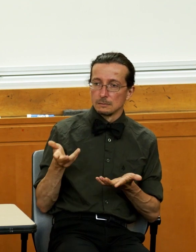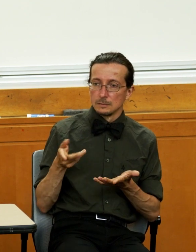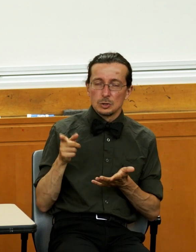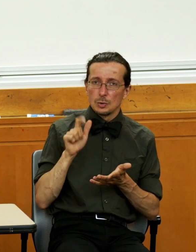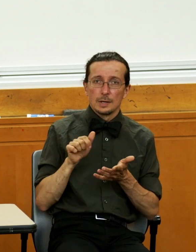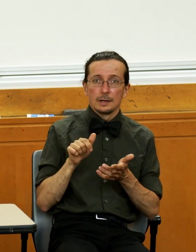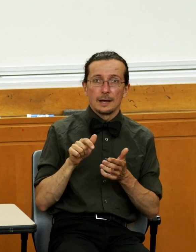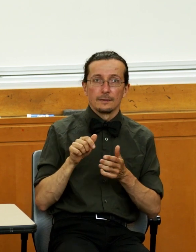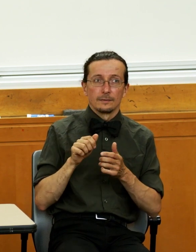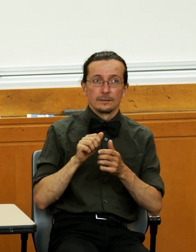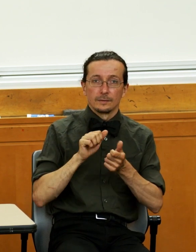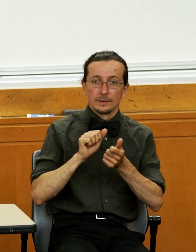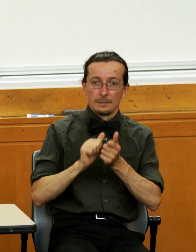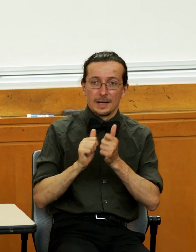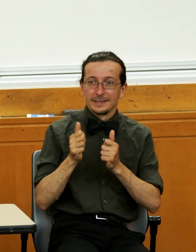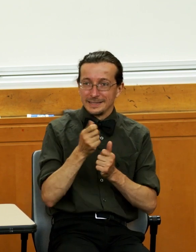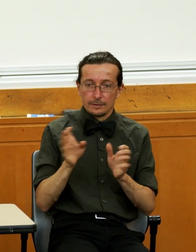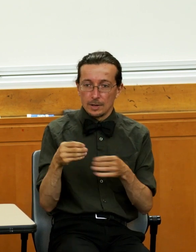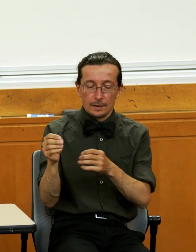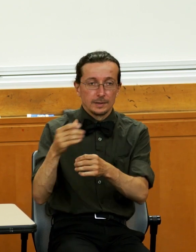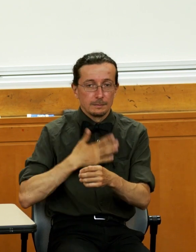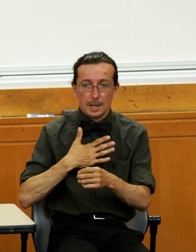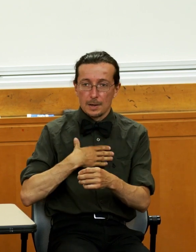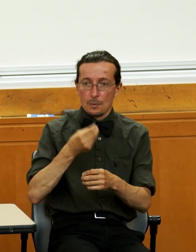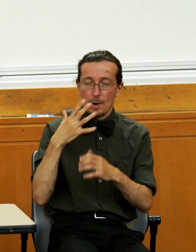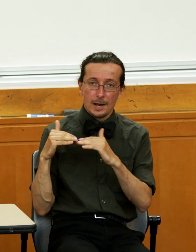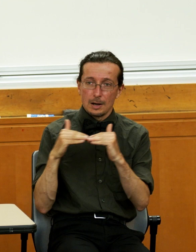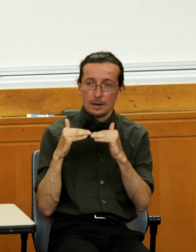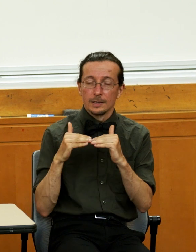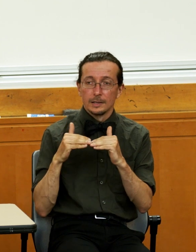several of his white colleagues before he gets to him and the student responds that